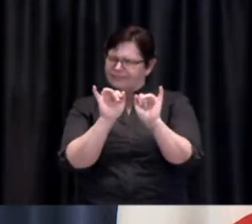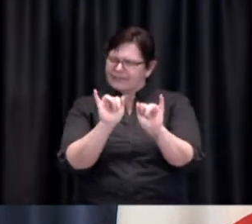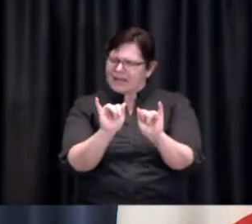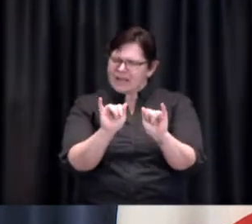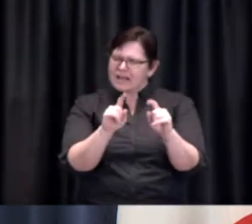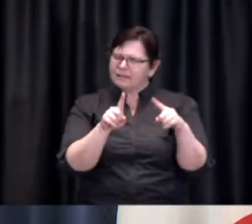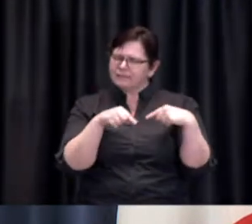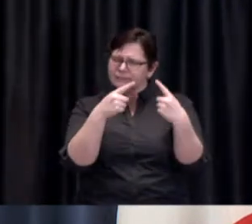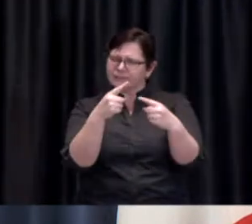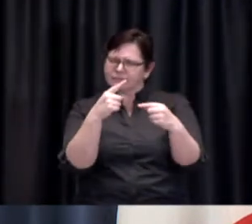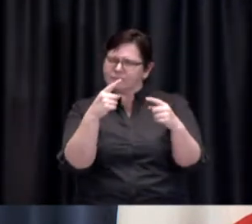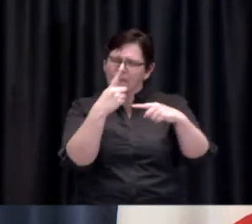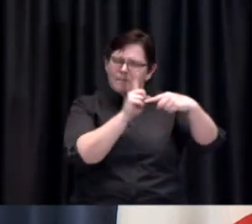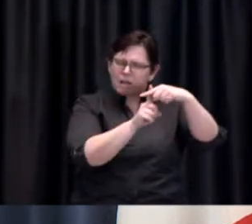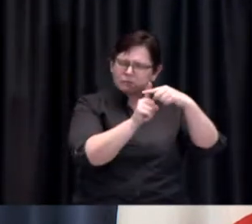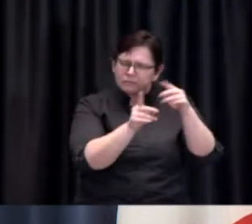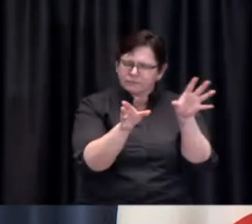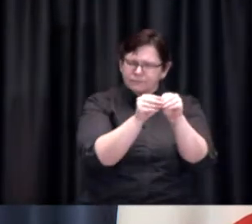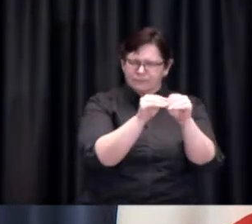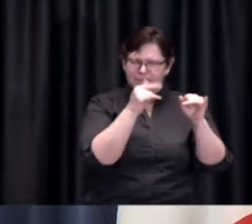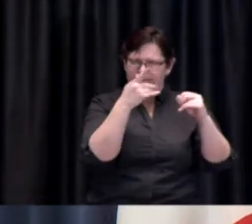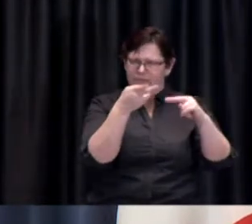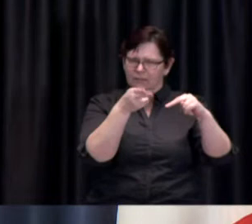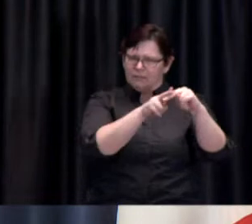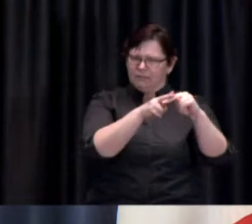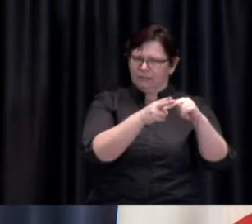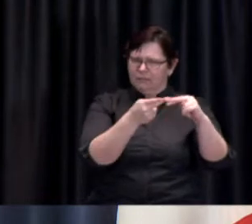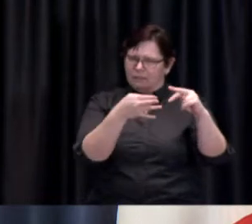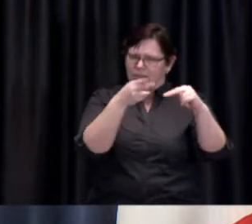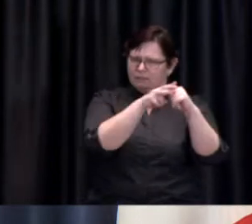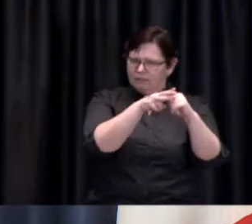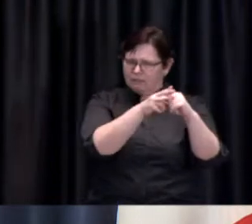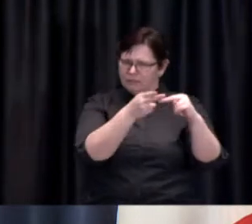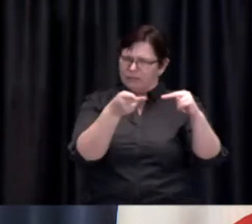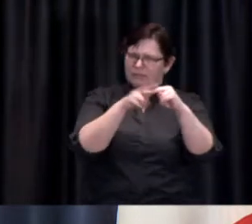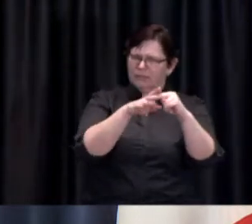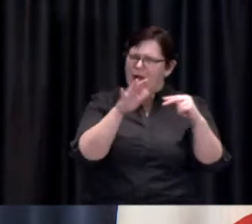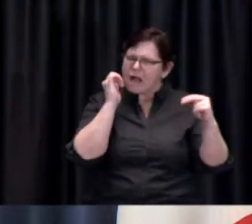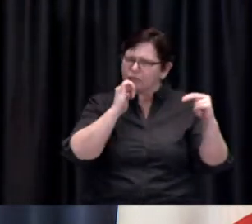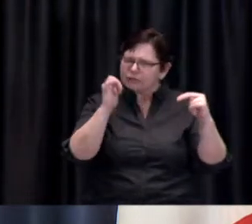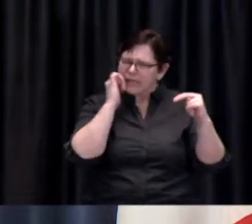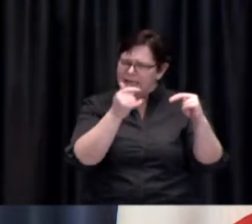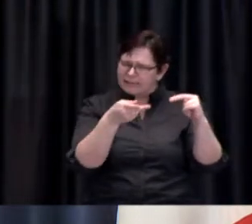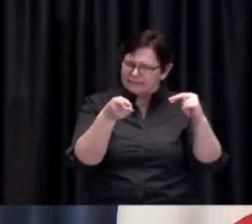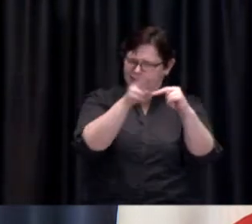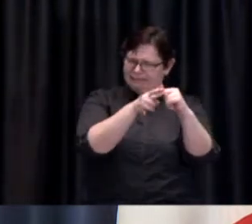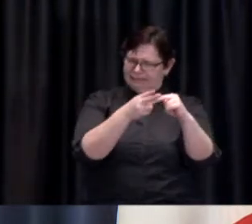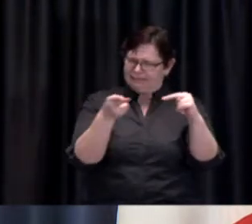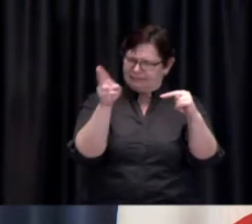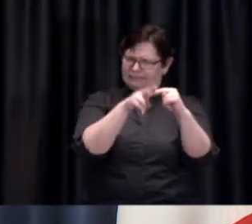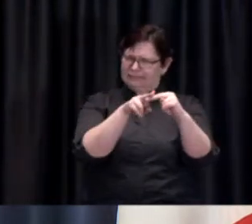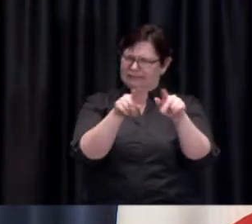upward daily and that should be a matter of concern to all of us.